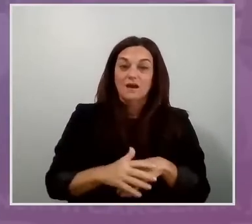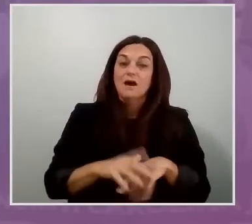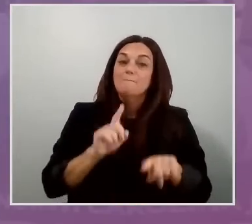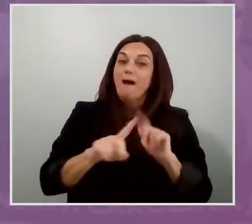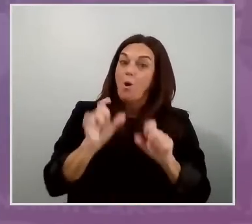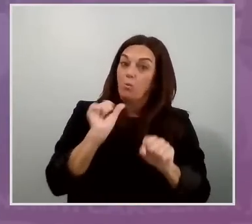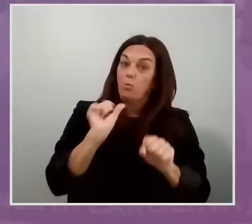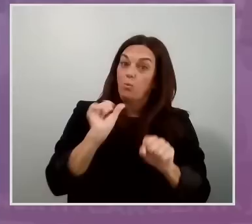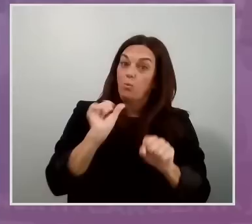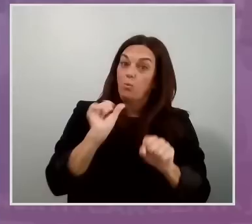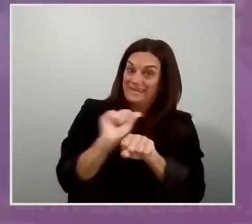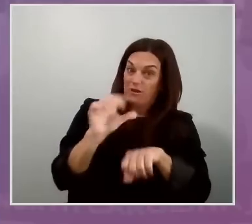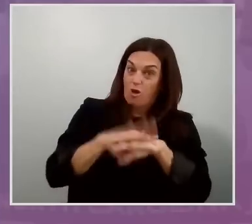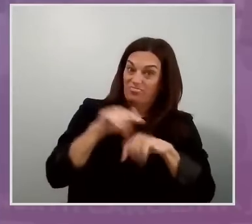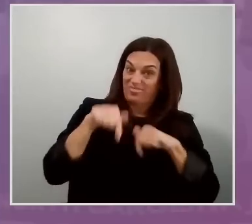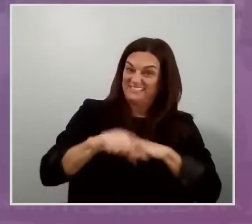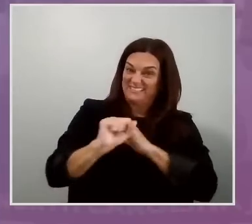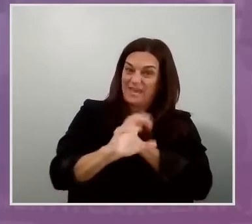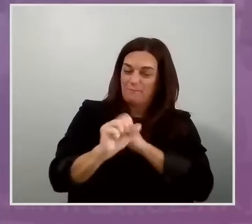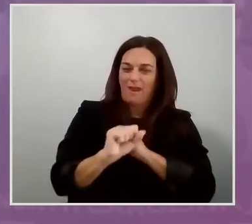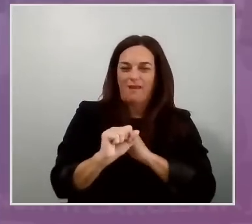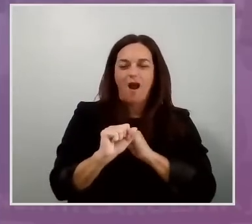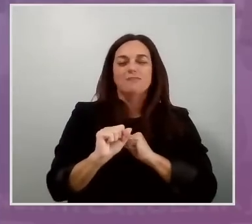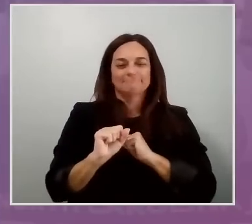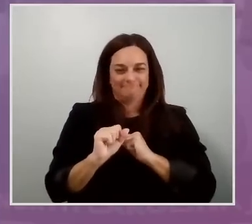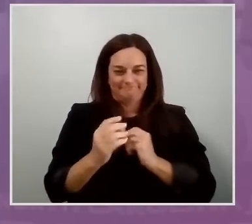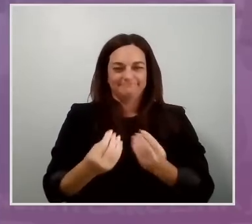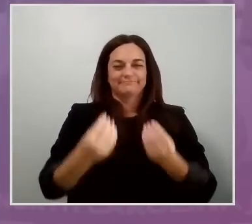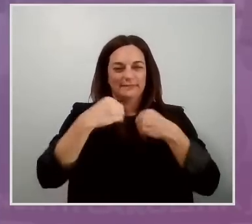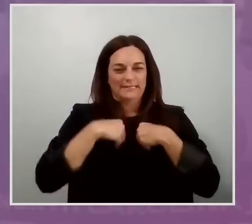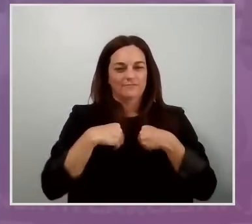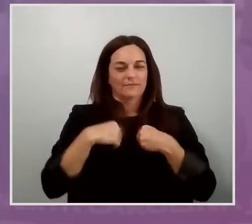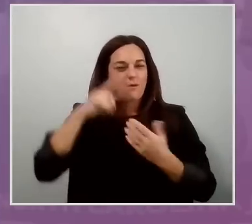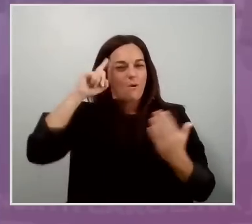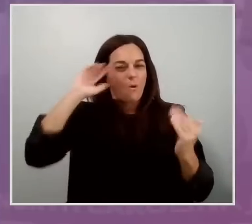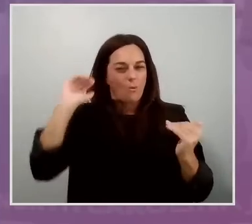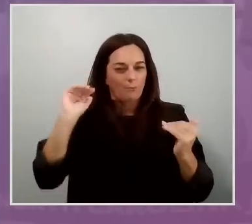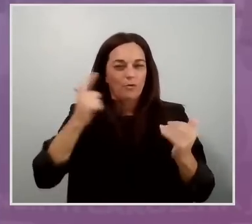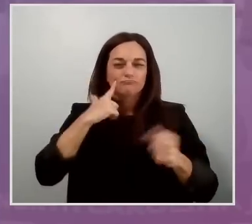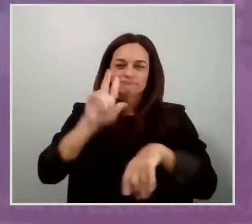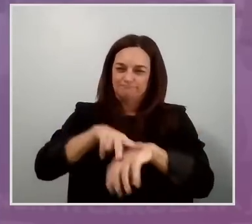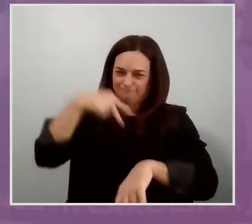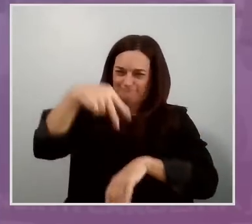THE CORRUPTION AND DEVICIVENESS THAT WE HAVE BEEN SEEING.